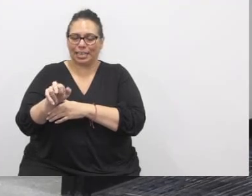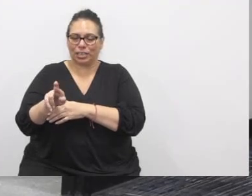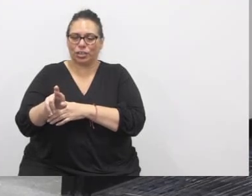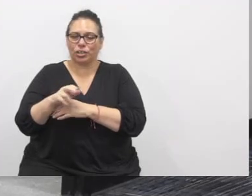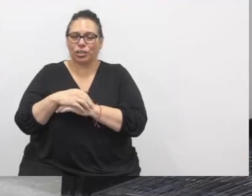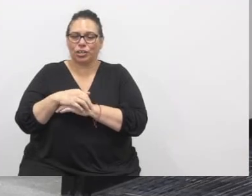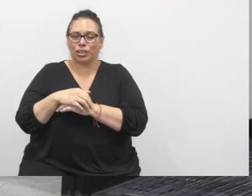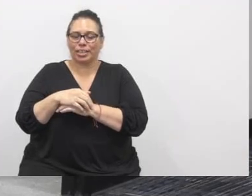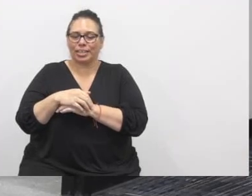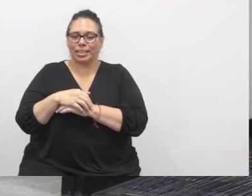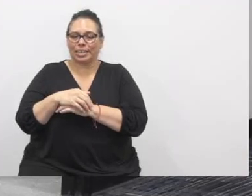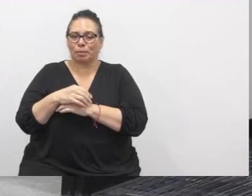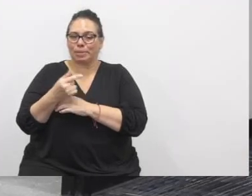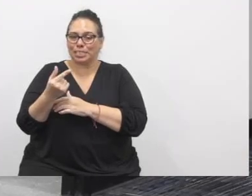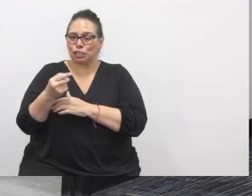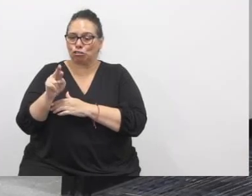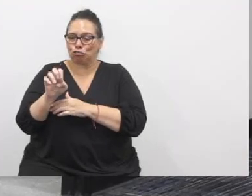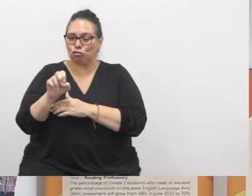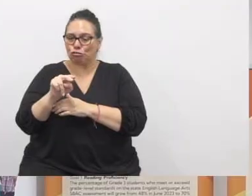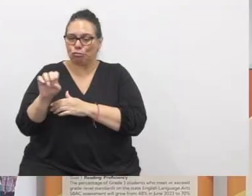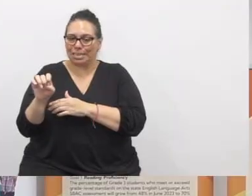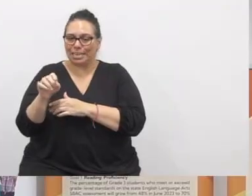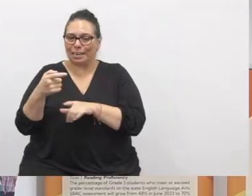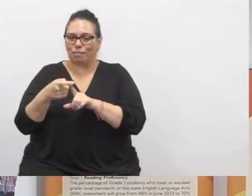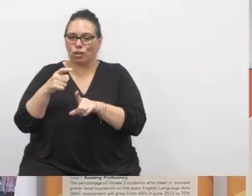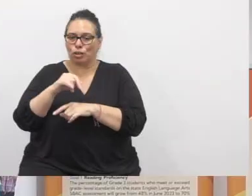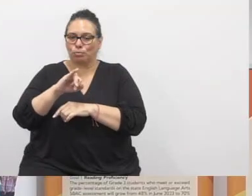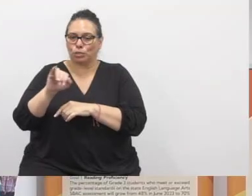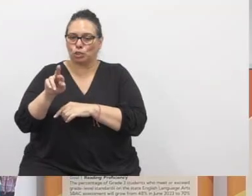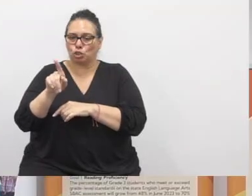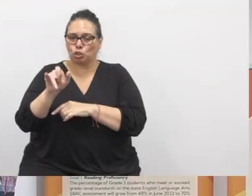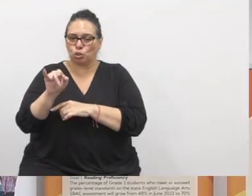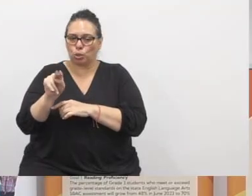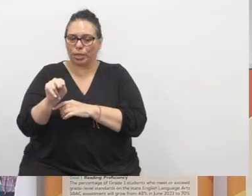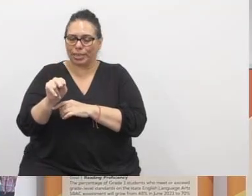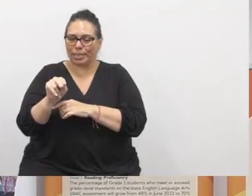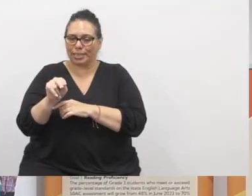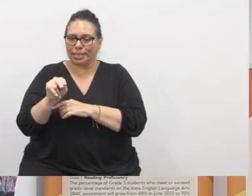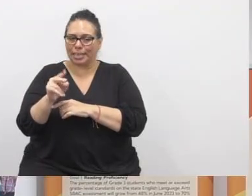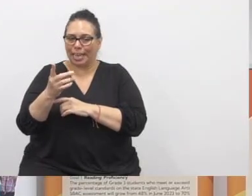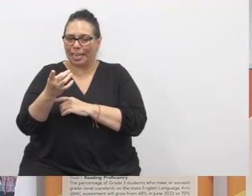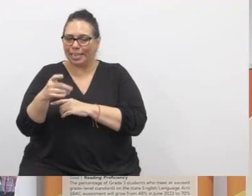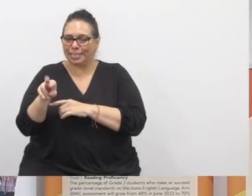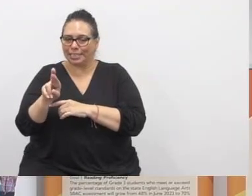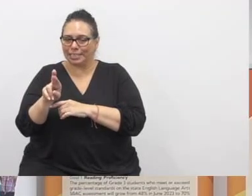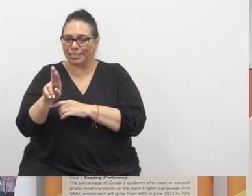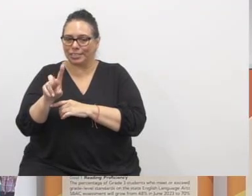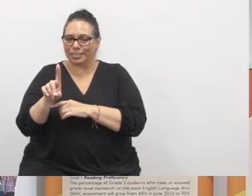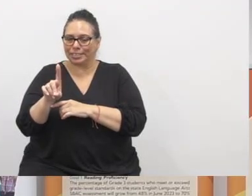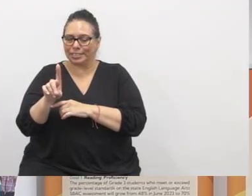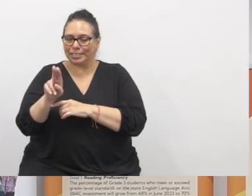Did I miss anybody that's here? Oh, Dr. Dunn. I can't see you. Great.